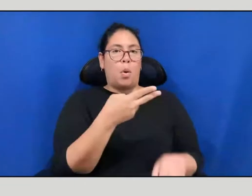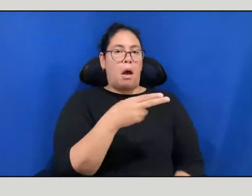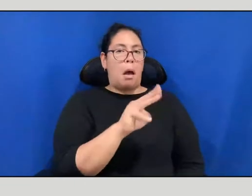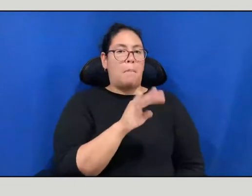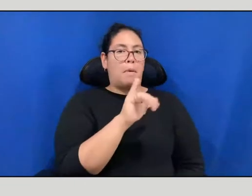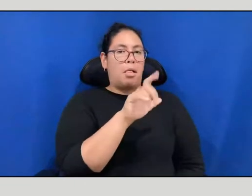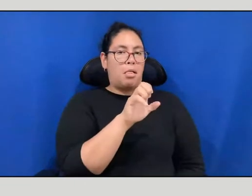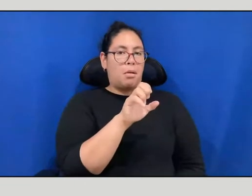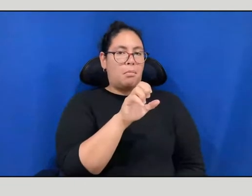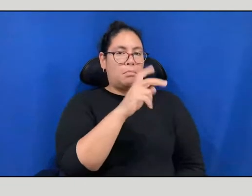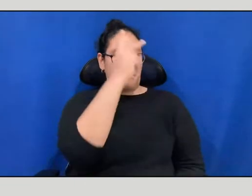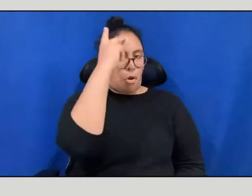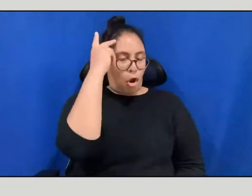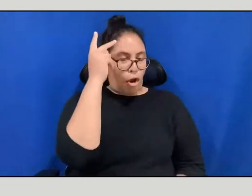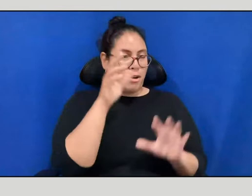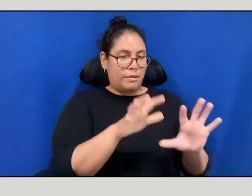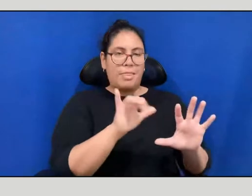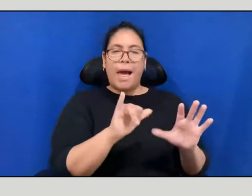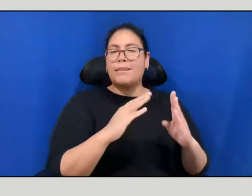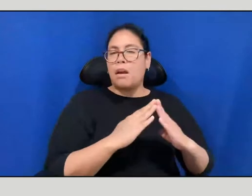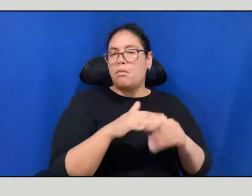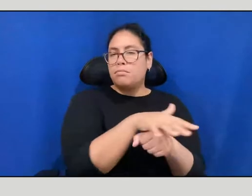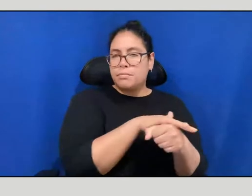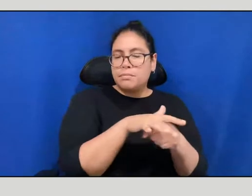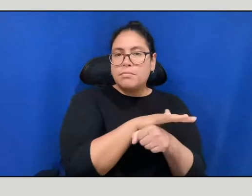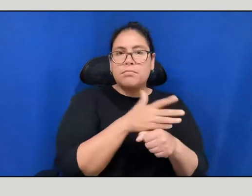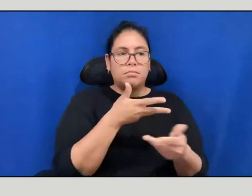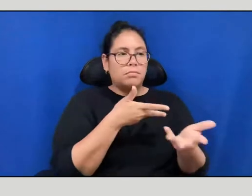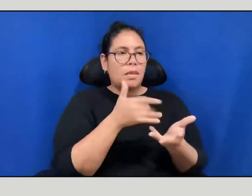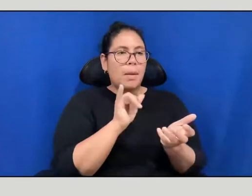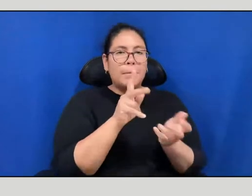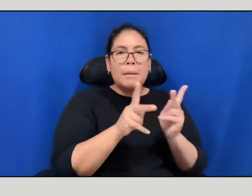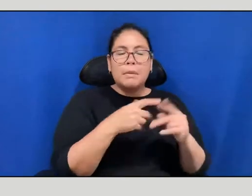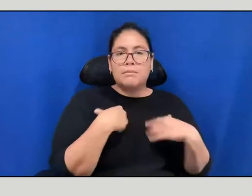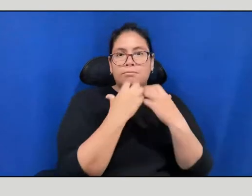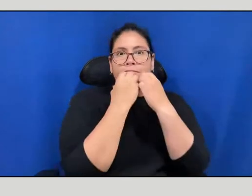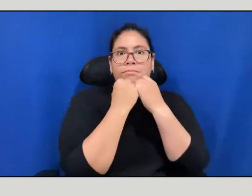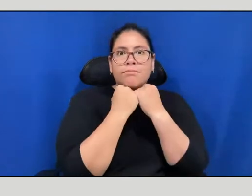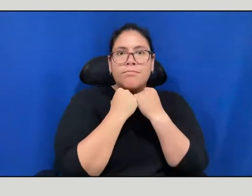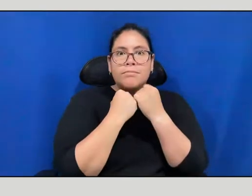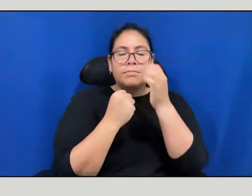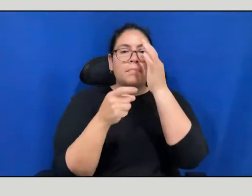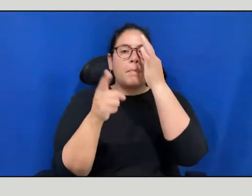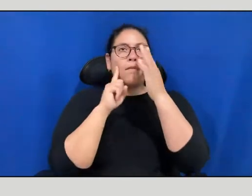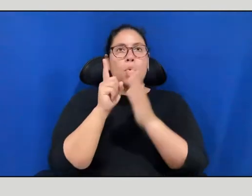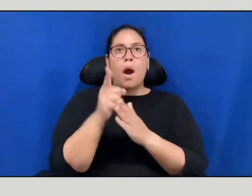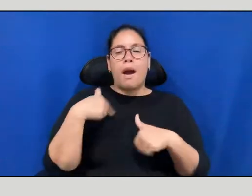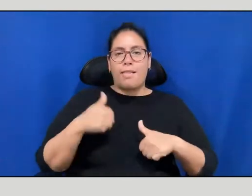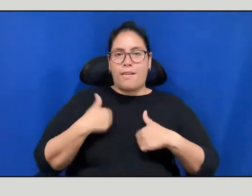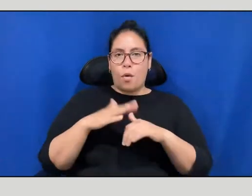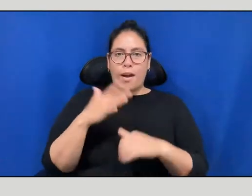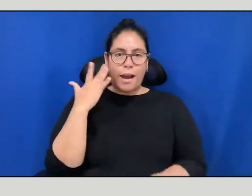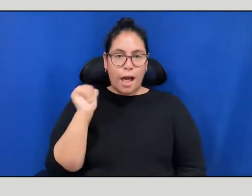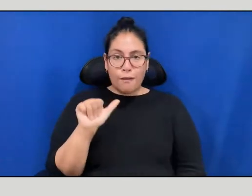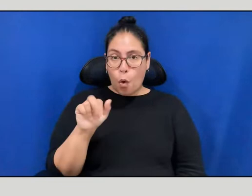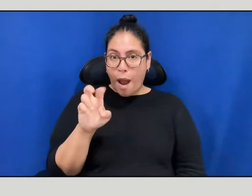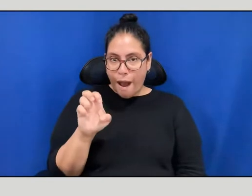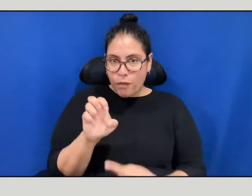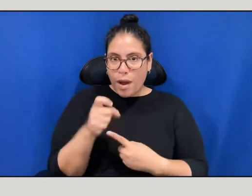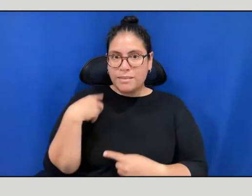the memories that come back is the feeling... And for a while I lived on California Avenue where I could see the flag right from outside my door,